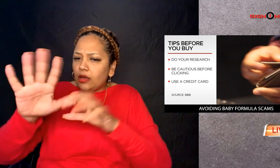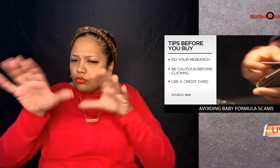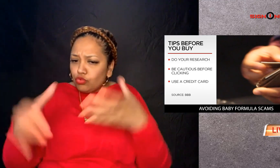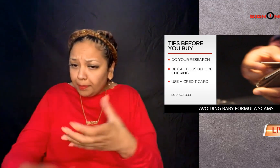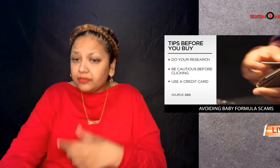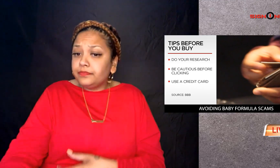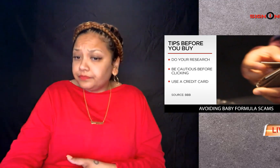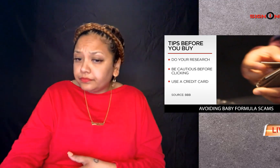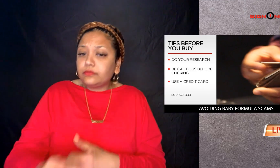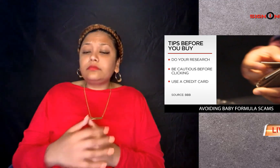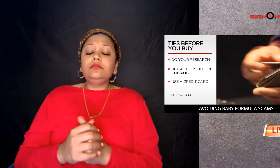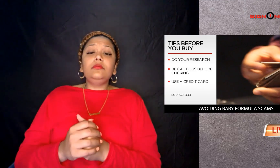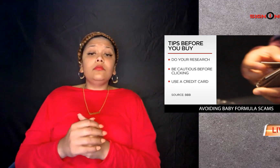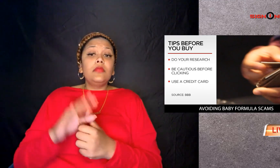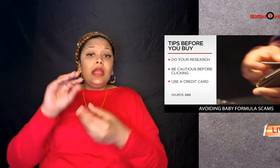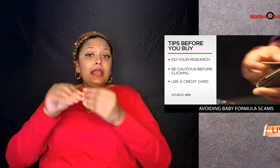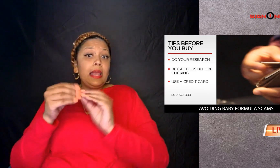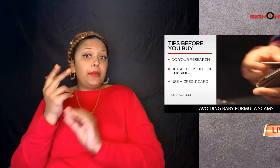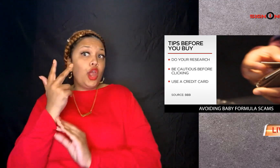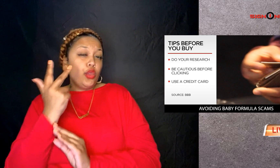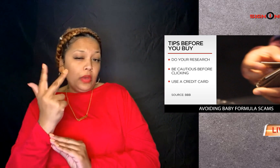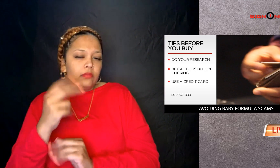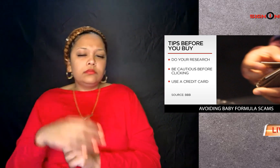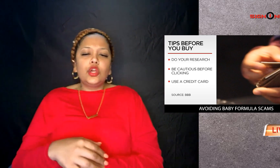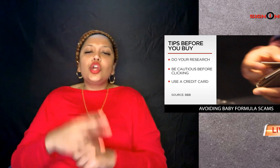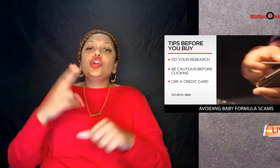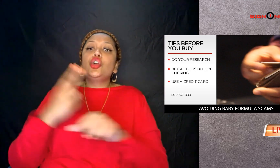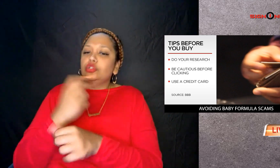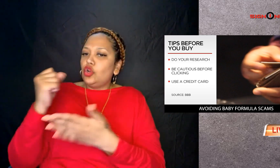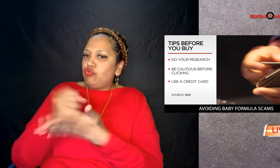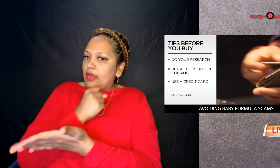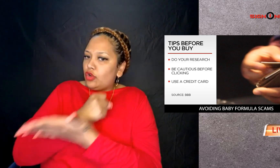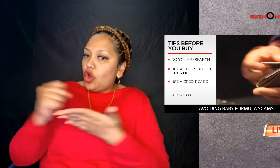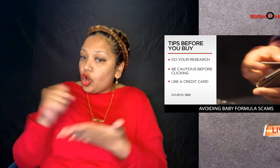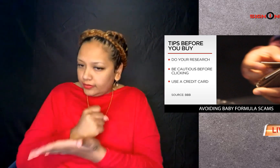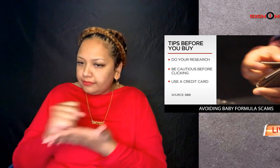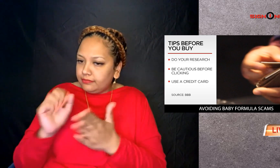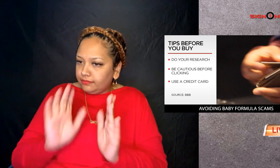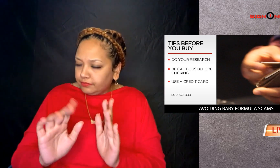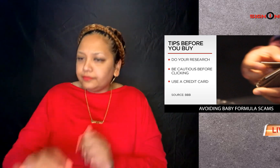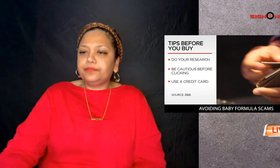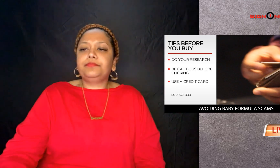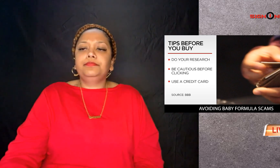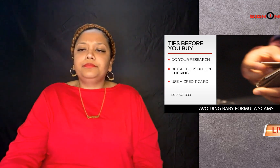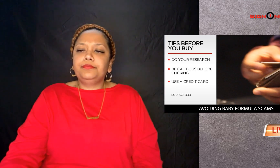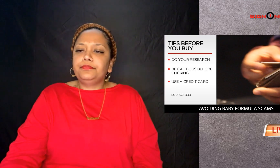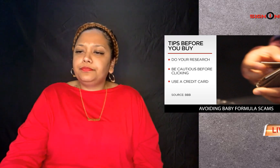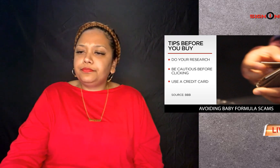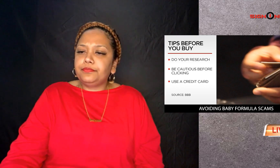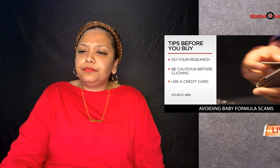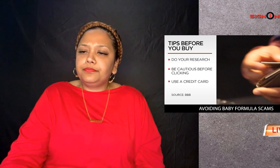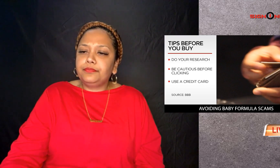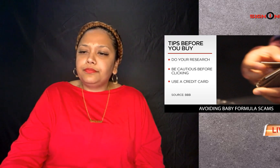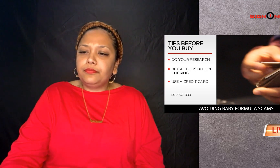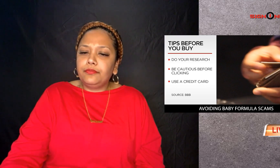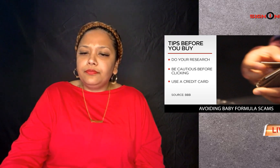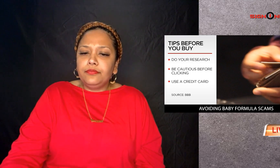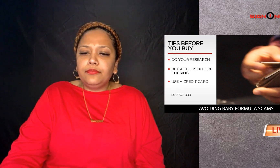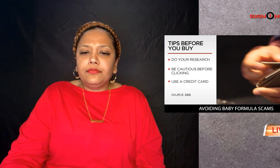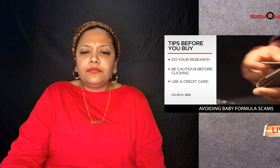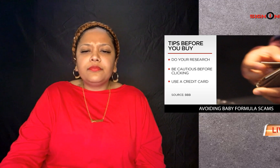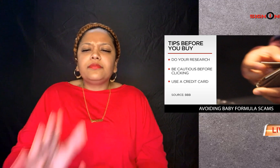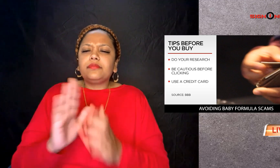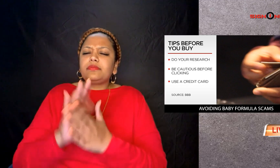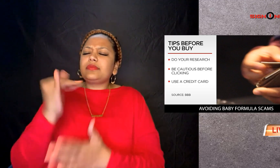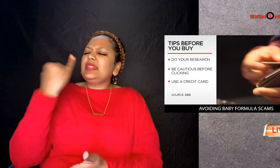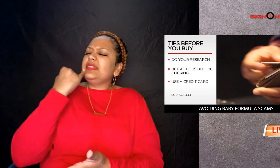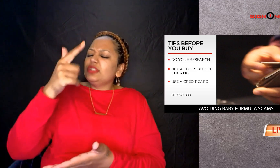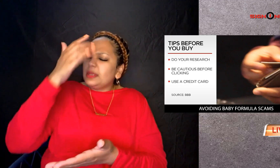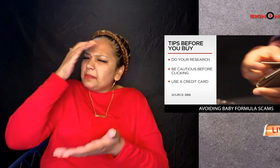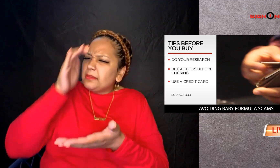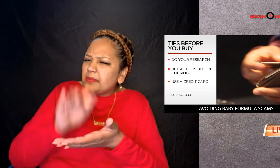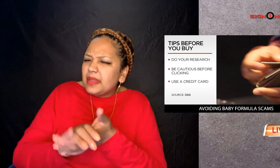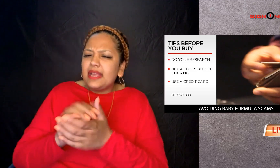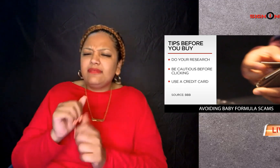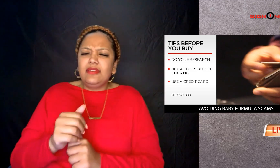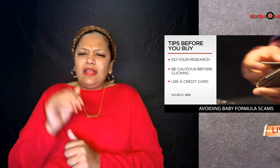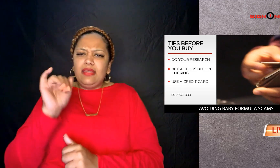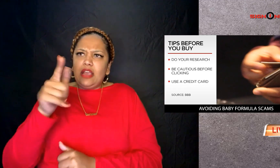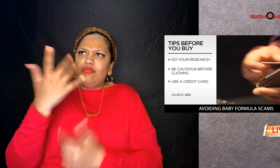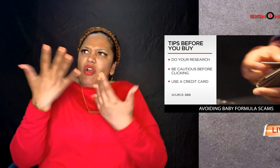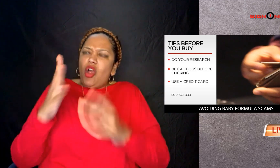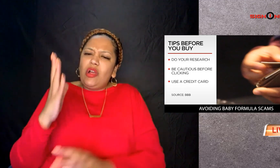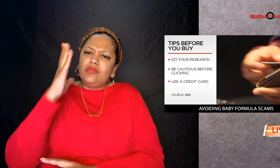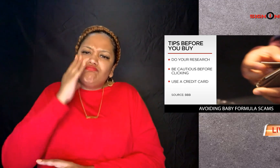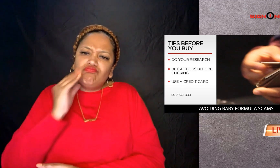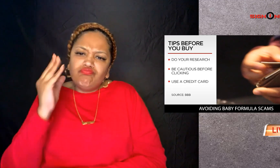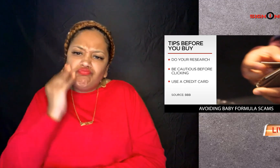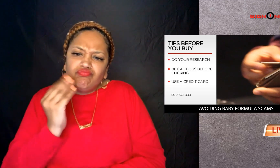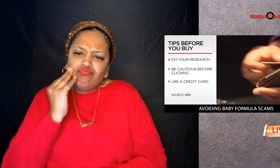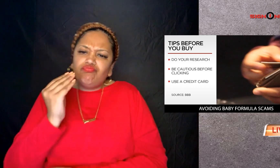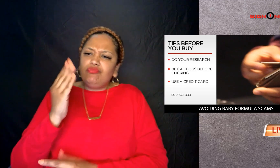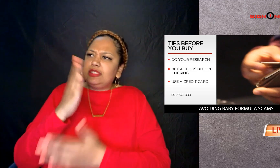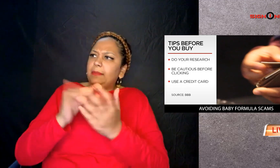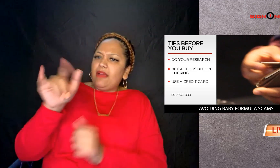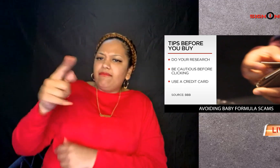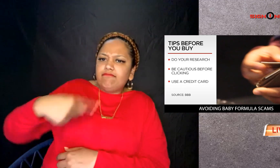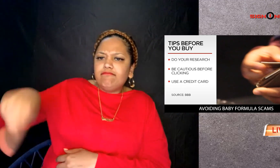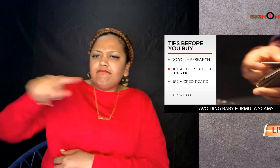groups number three use a credit card if you believe you have experienced some type of